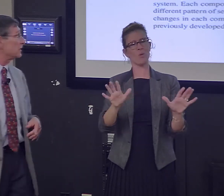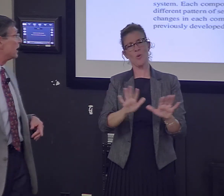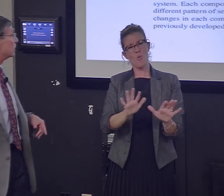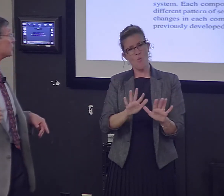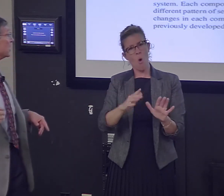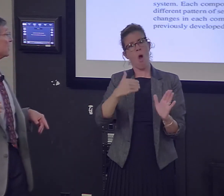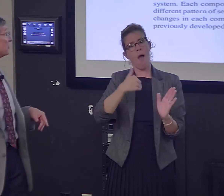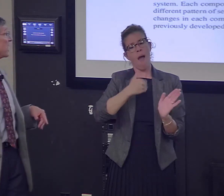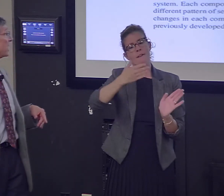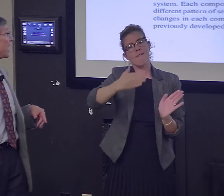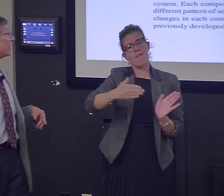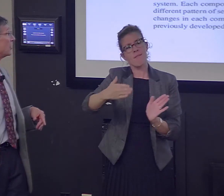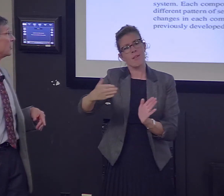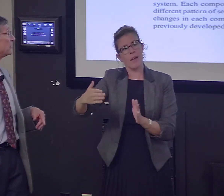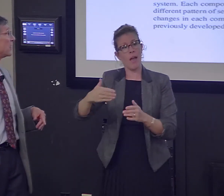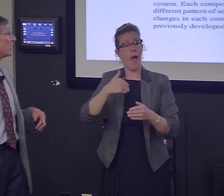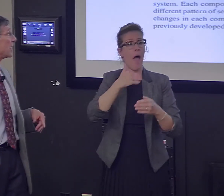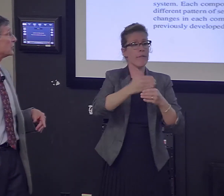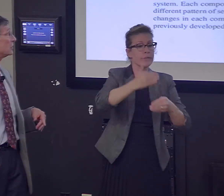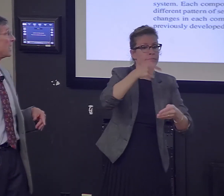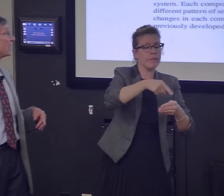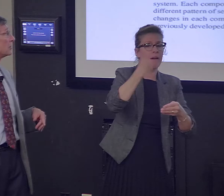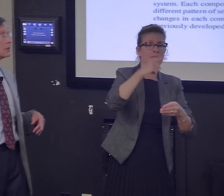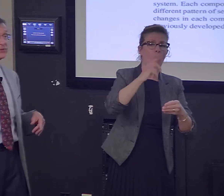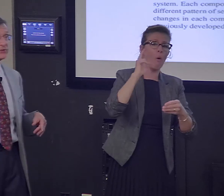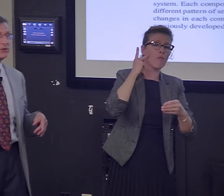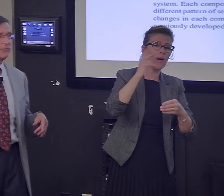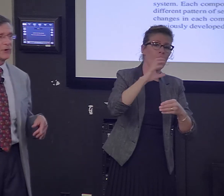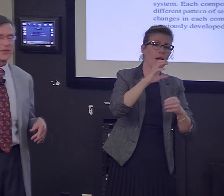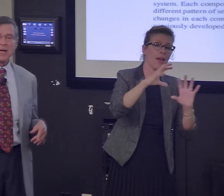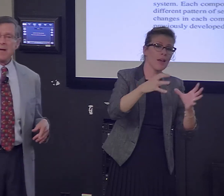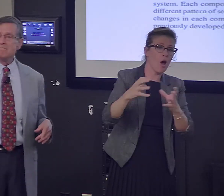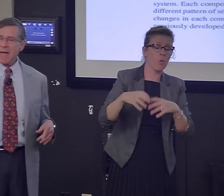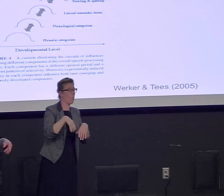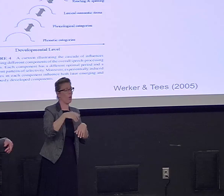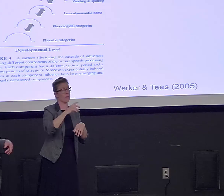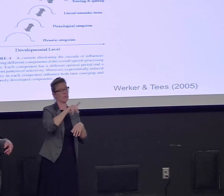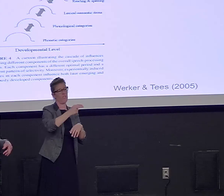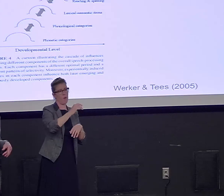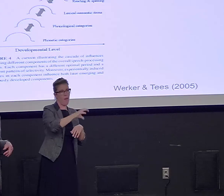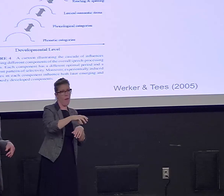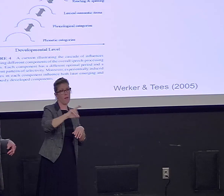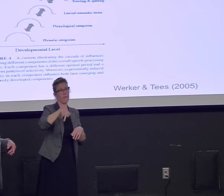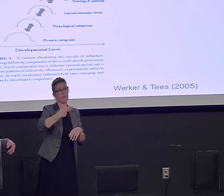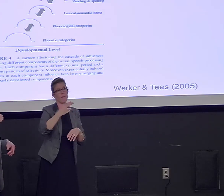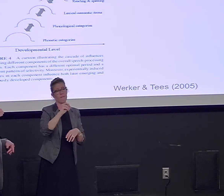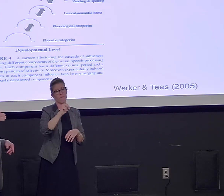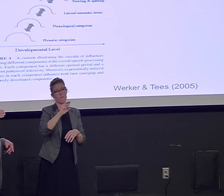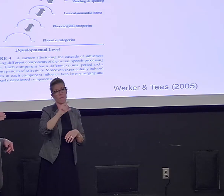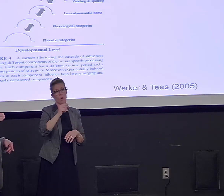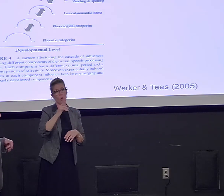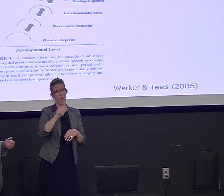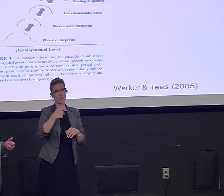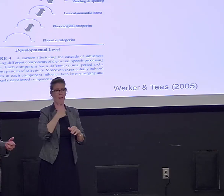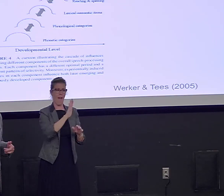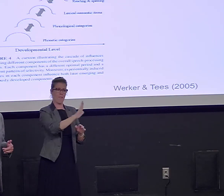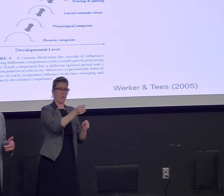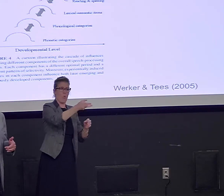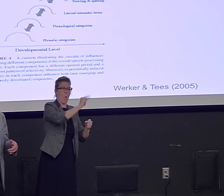of language phonetic categories, phonologic categories and so forth may in fact have their own sensitive periods